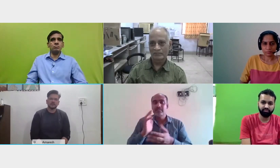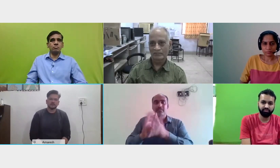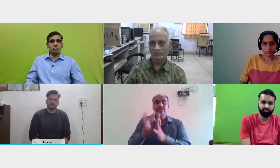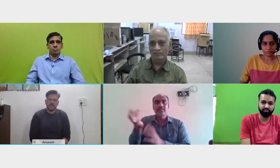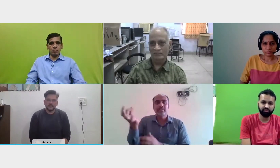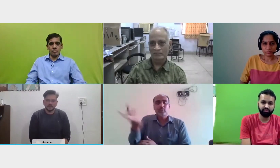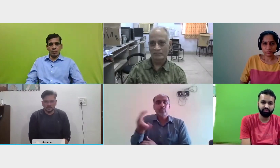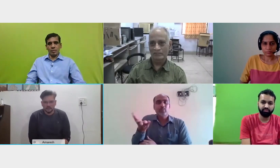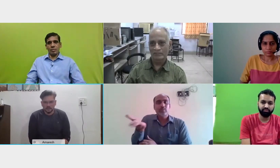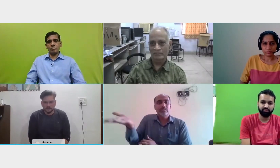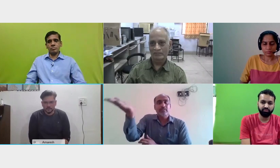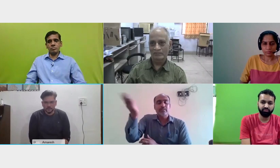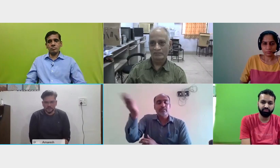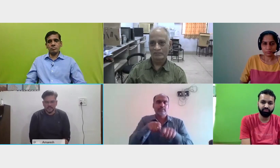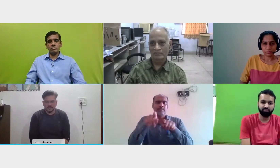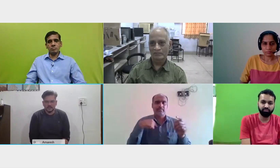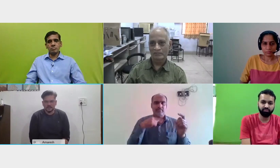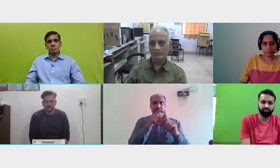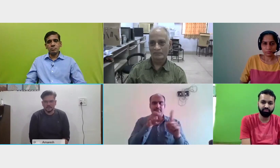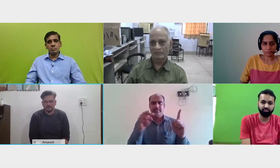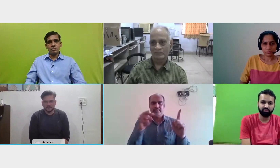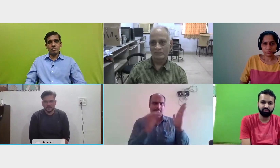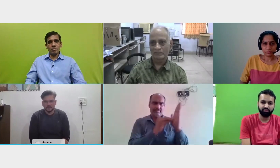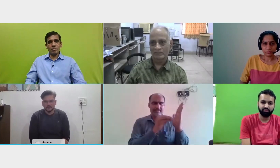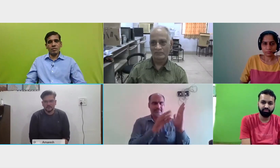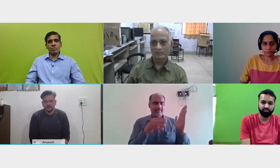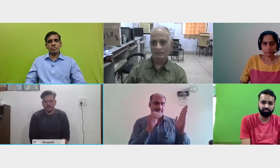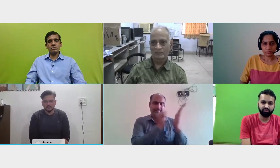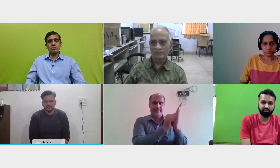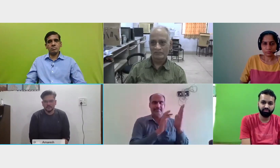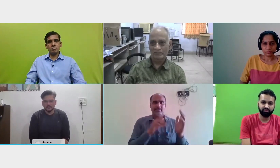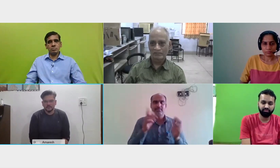enough we have to still add lot of new signs in the lexicon. For example if we have in